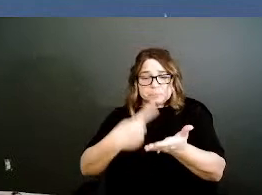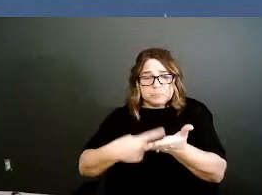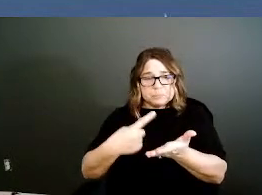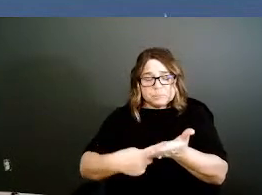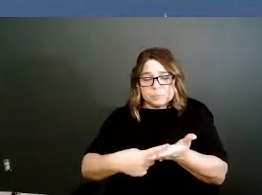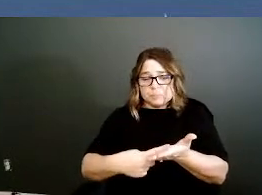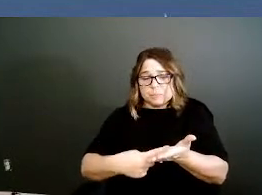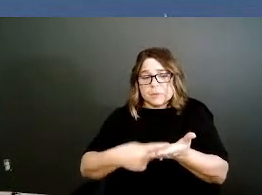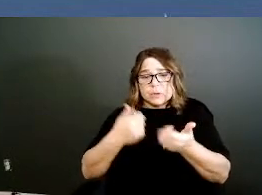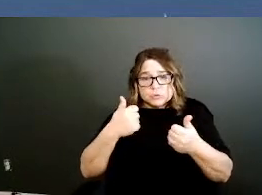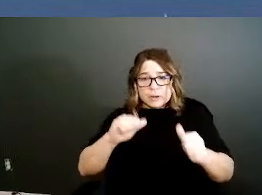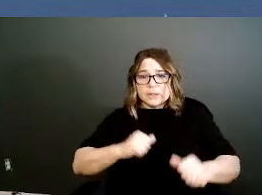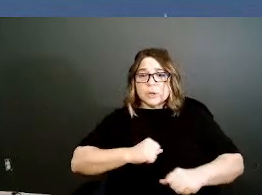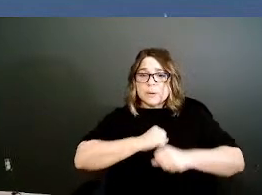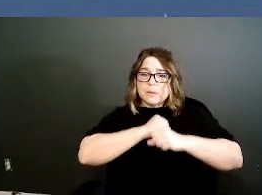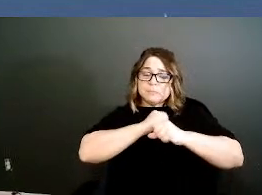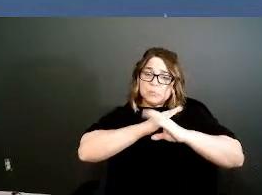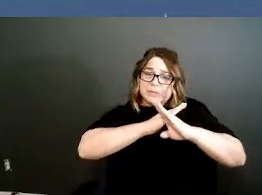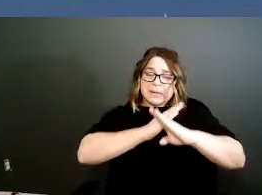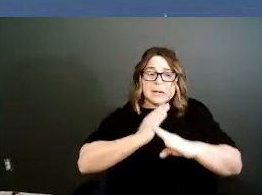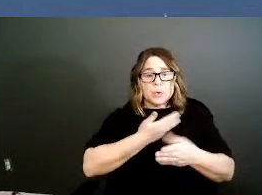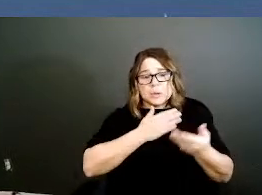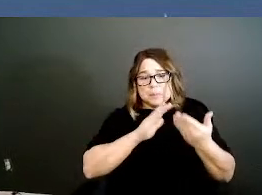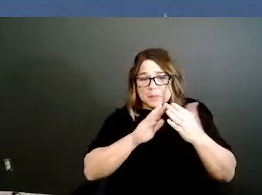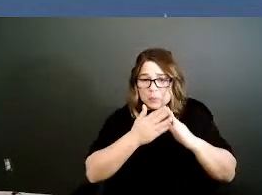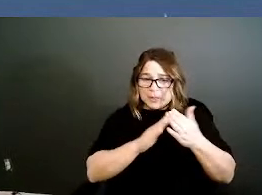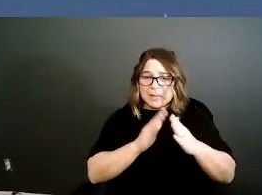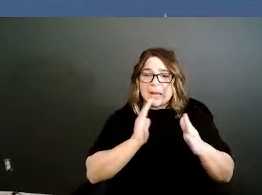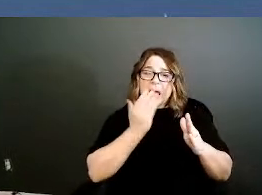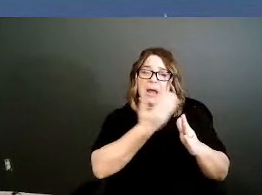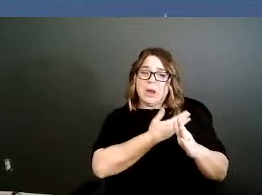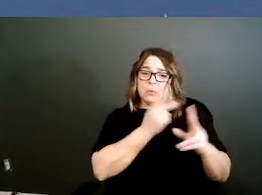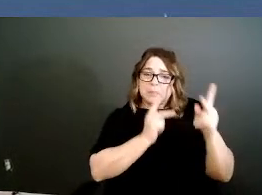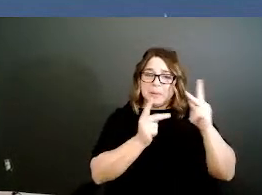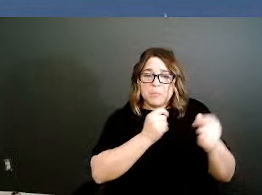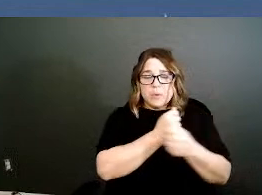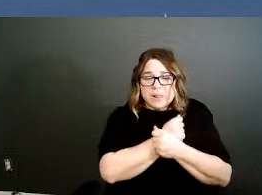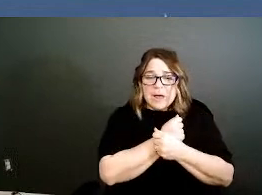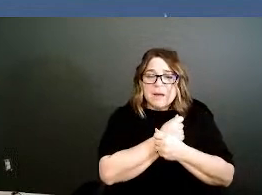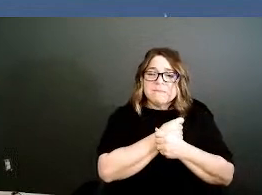THE VOICES ON THIS CALL THAT WERE SAYING I DO NOT BELIEVE WE SHOULD BE GIVING MORE MONEY TO MPD.